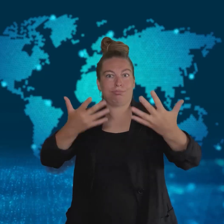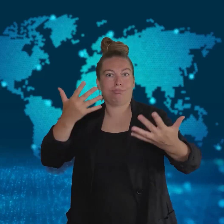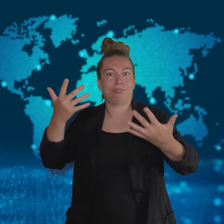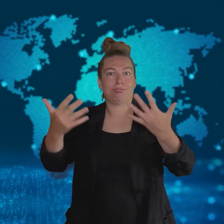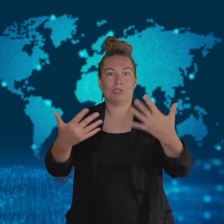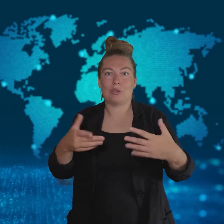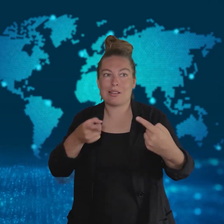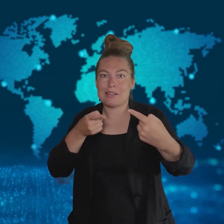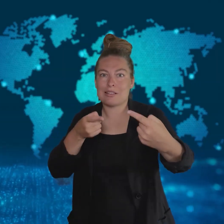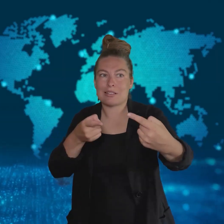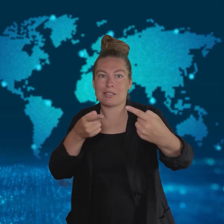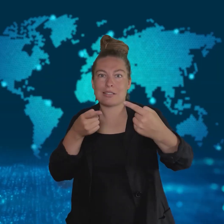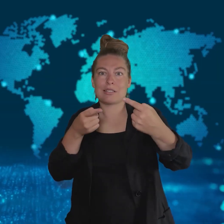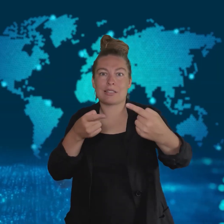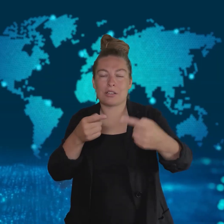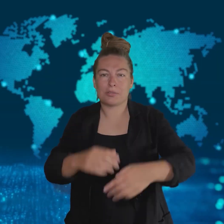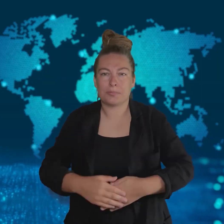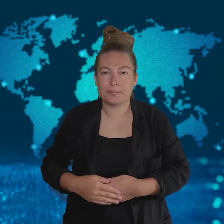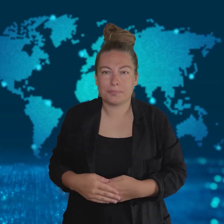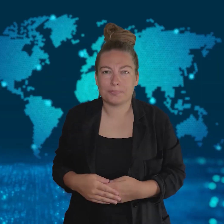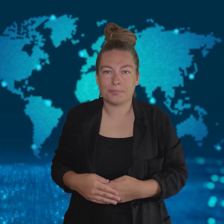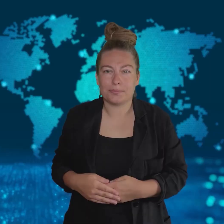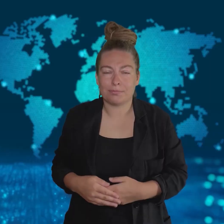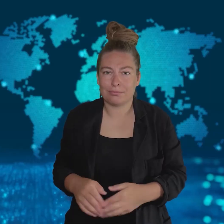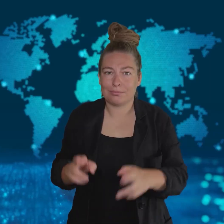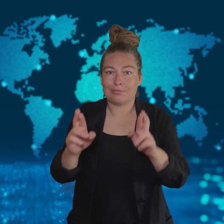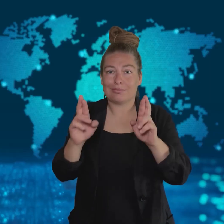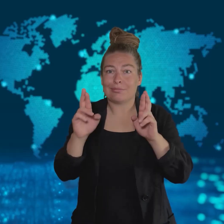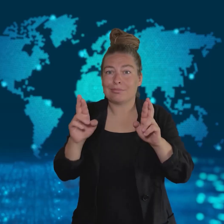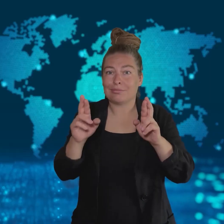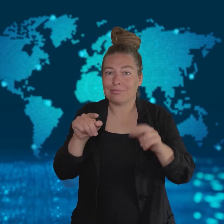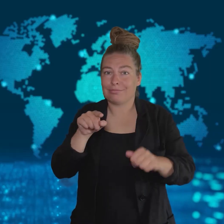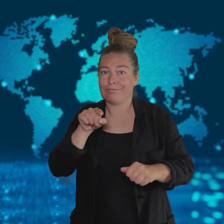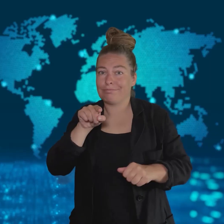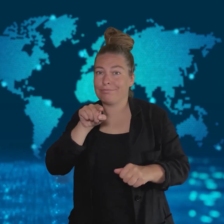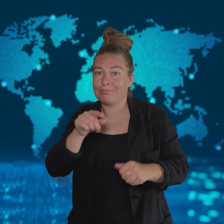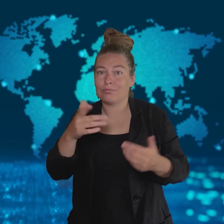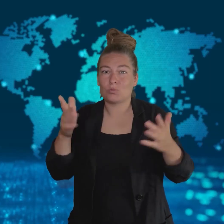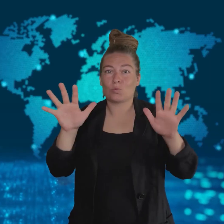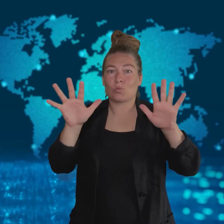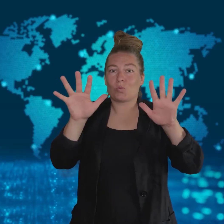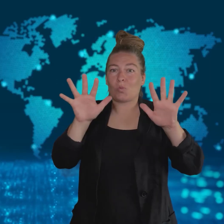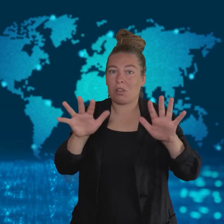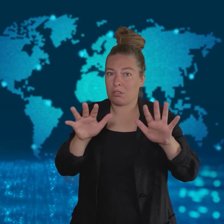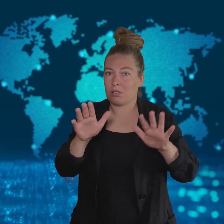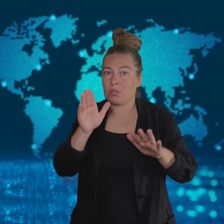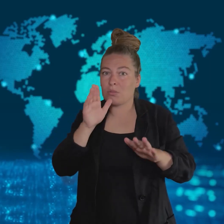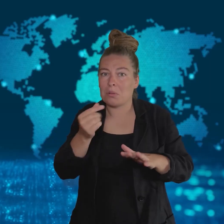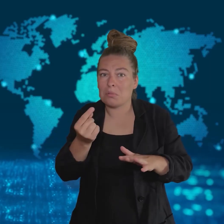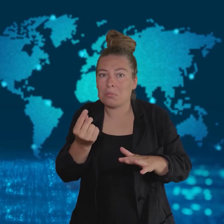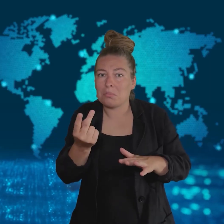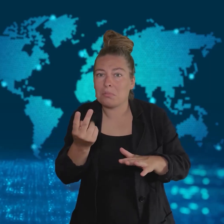Firefighters face strong flames.